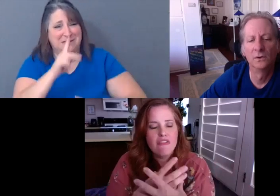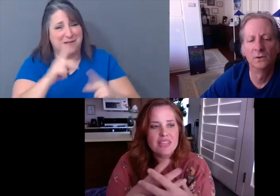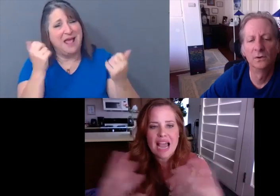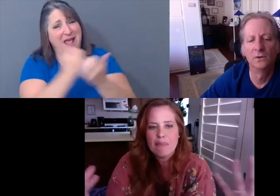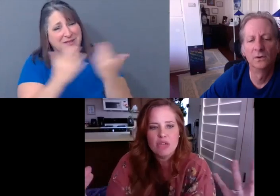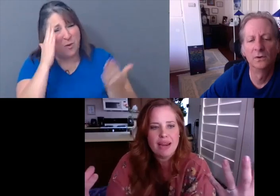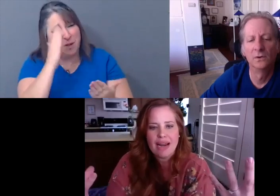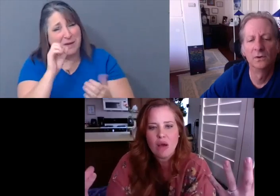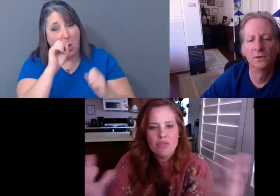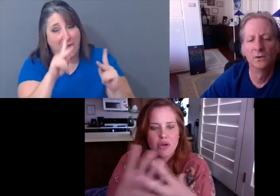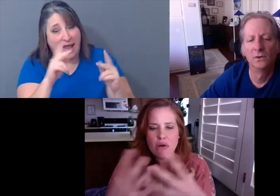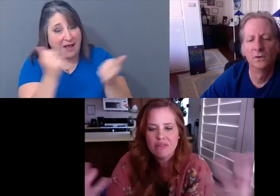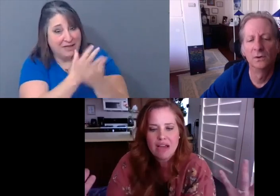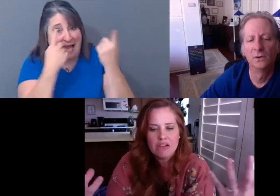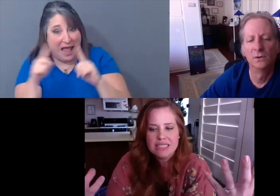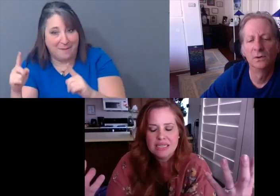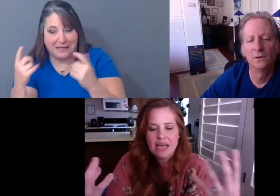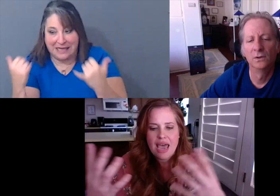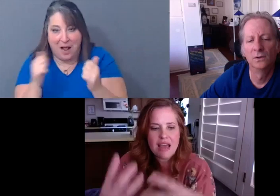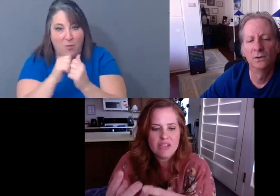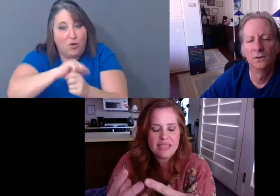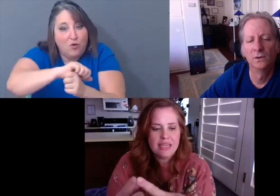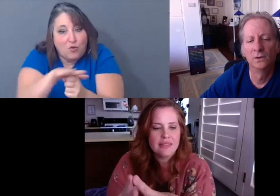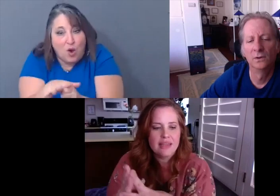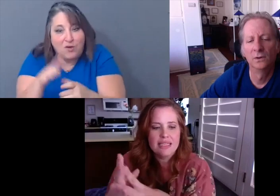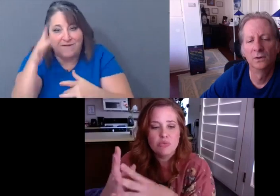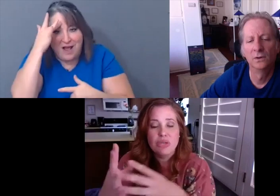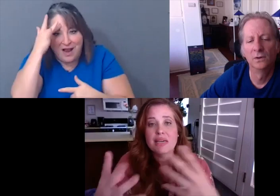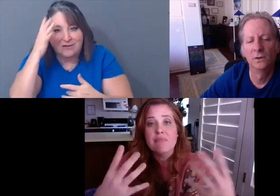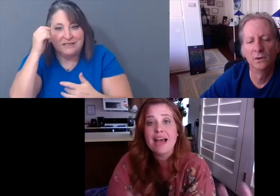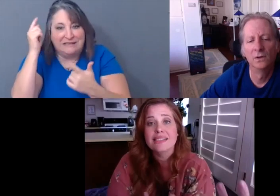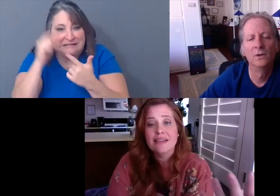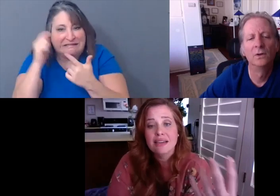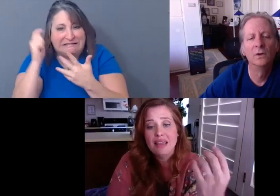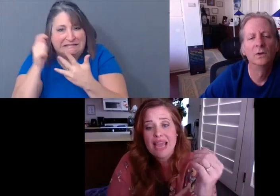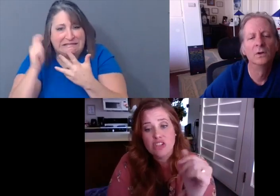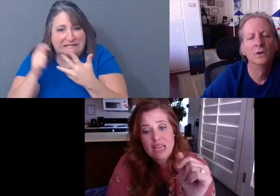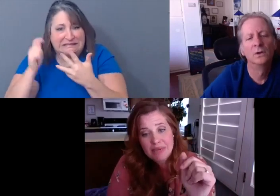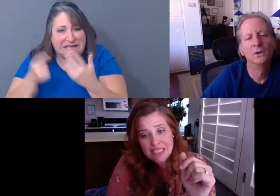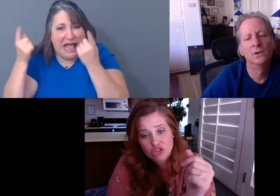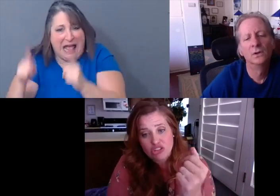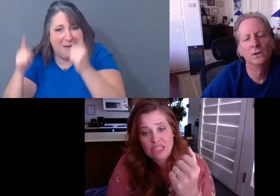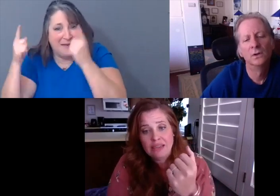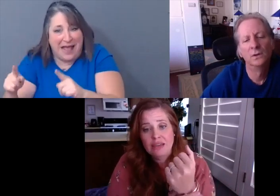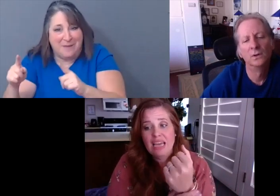Everything happening right now with the coronavirus, and everything that has really impacted the entertainment industry,